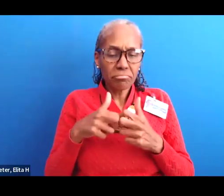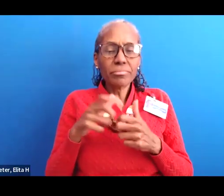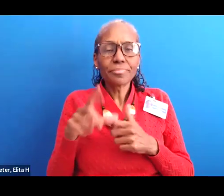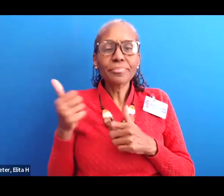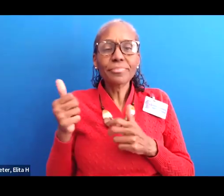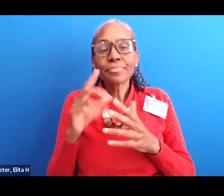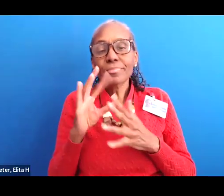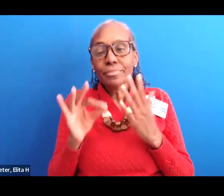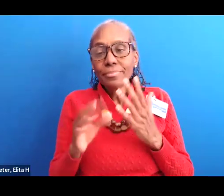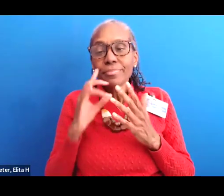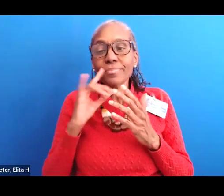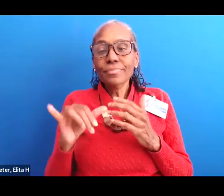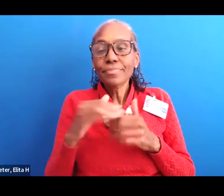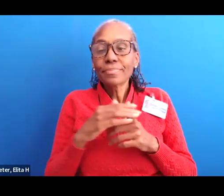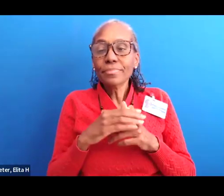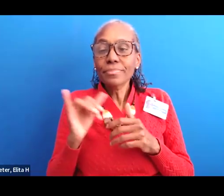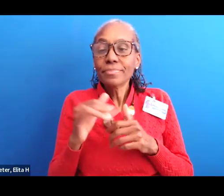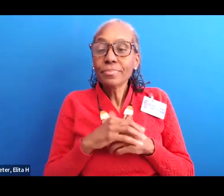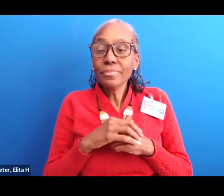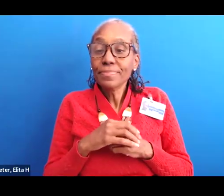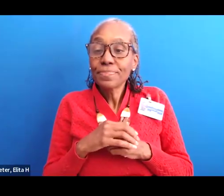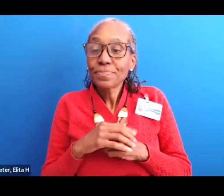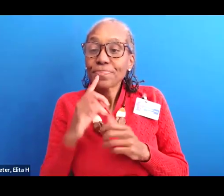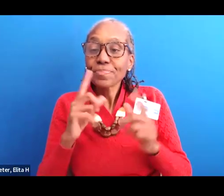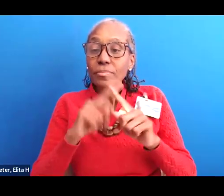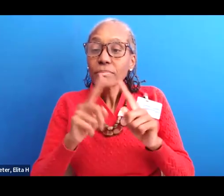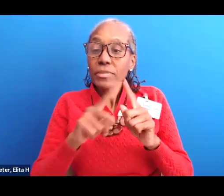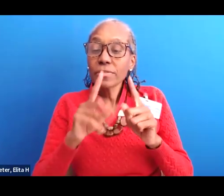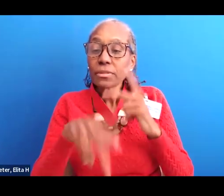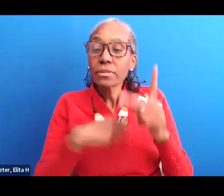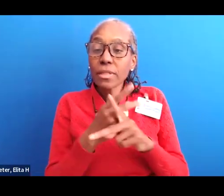alternative there, there's all kinds of different alternatives.